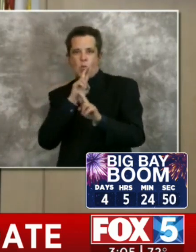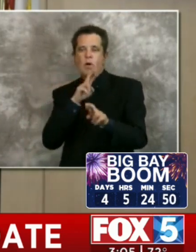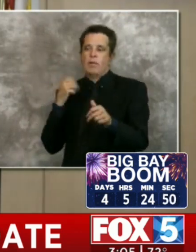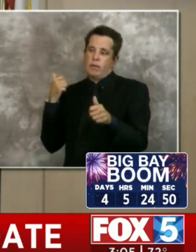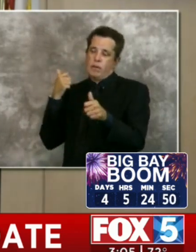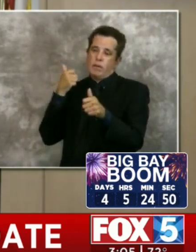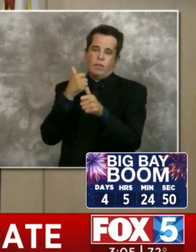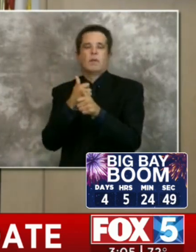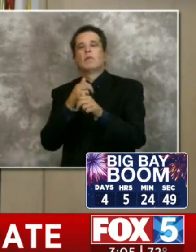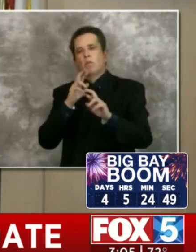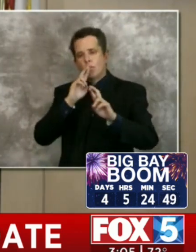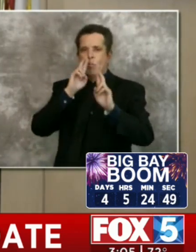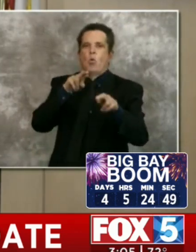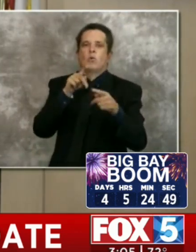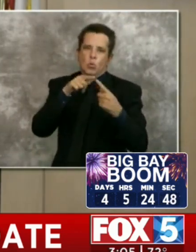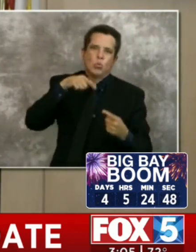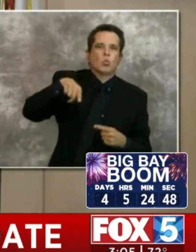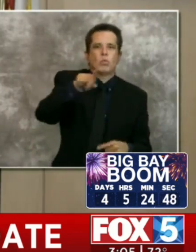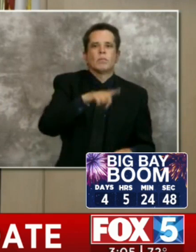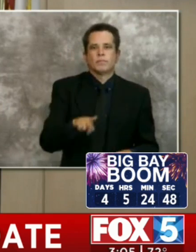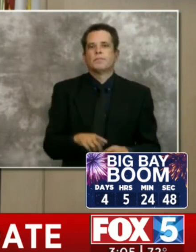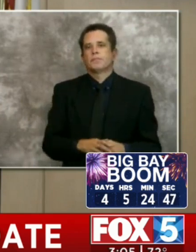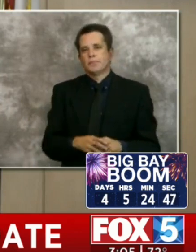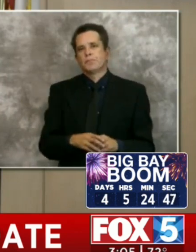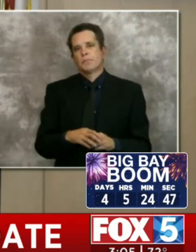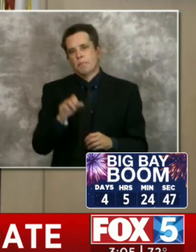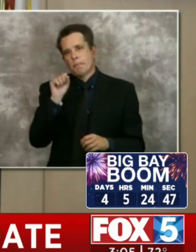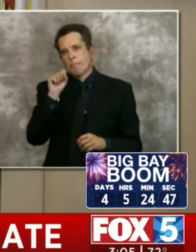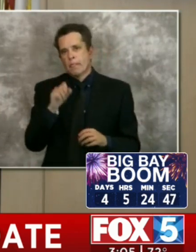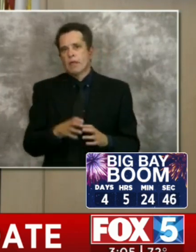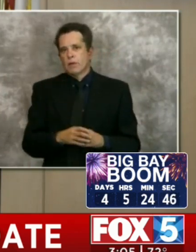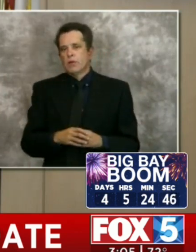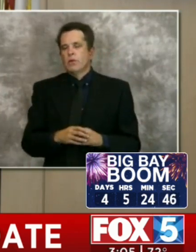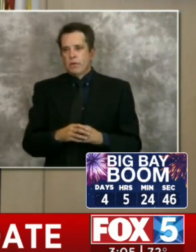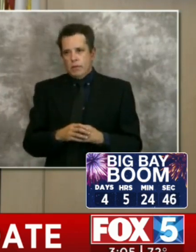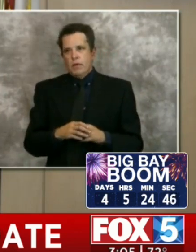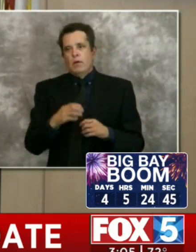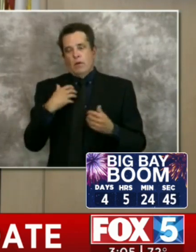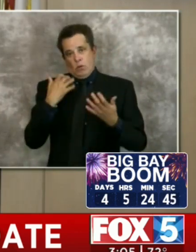KNOW THAT DEATHS ARE A LAG BEHIND HOSPITALIZATIONS IN